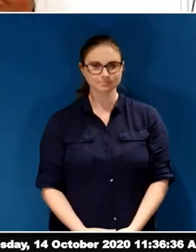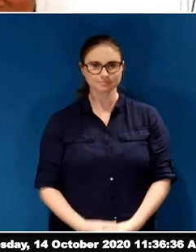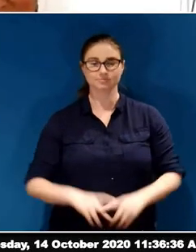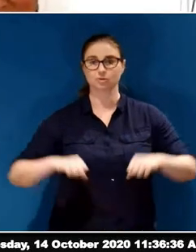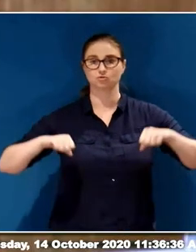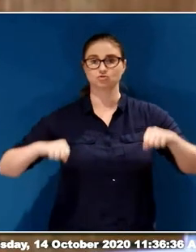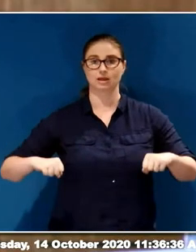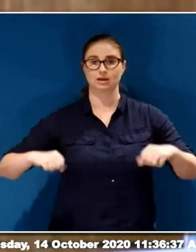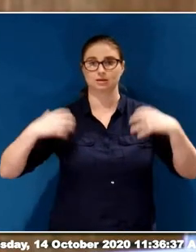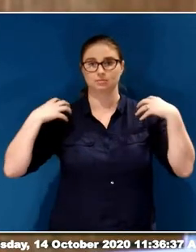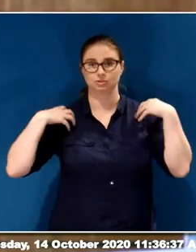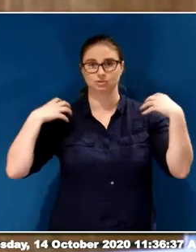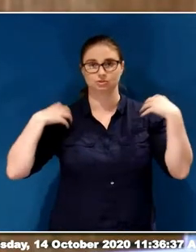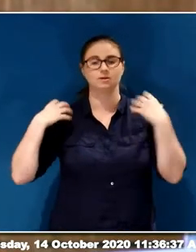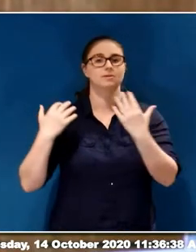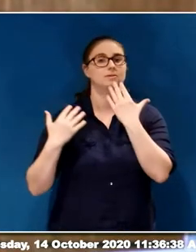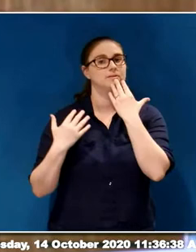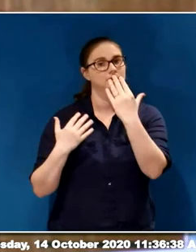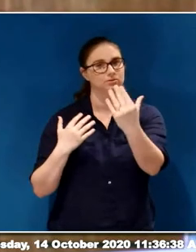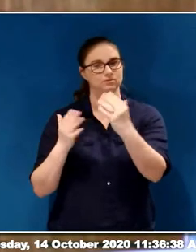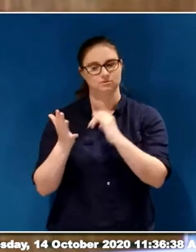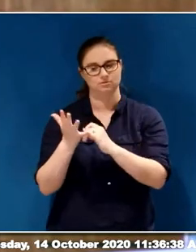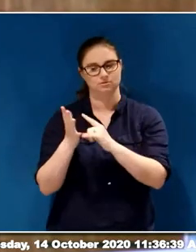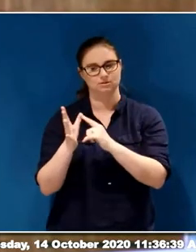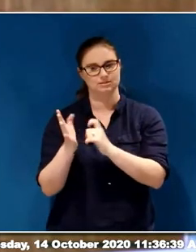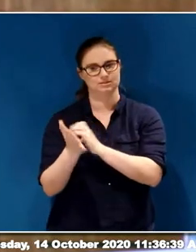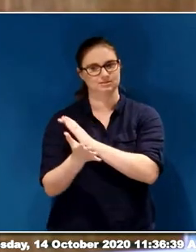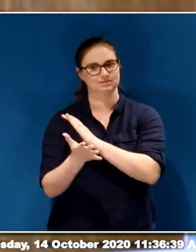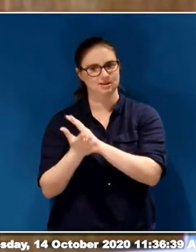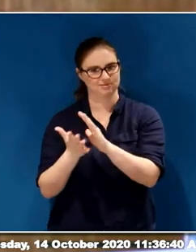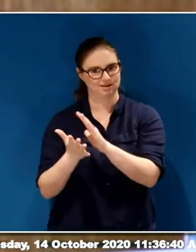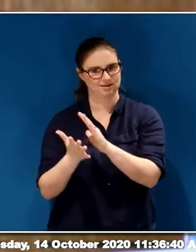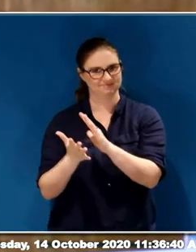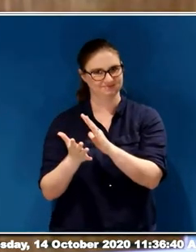Your 10 minutes starts now. Thank you, Chair.